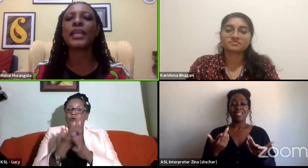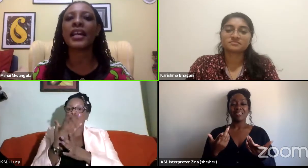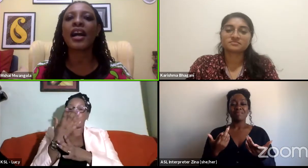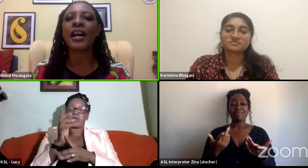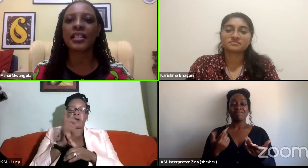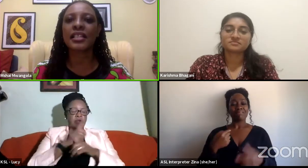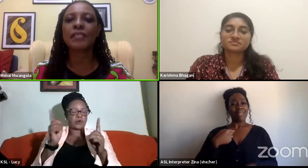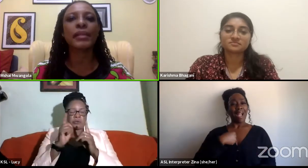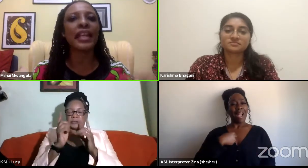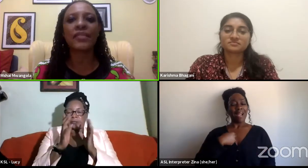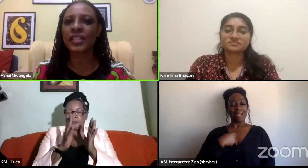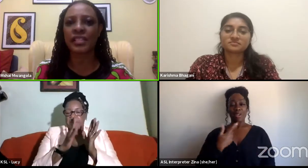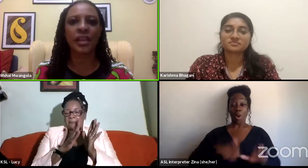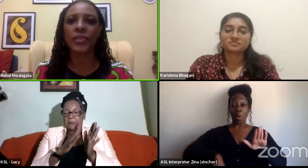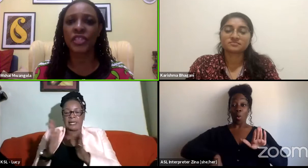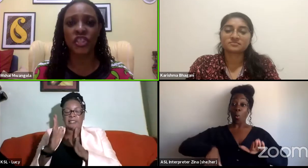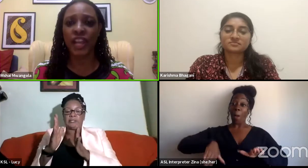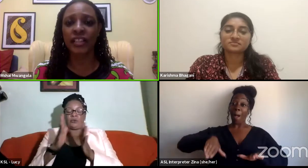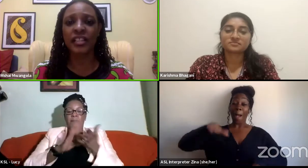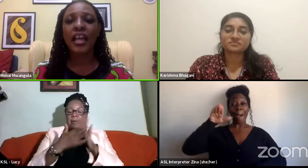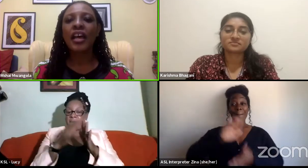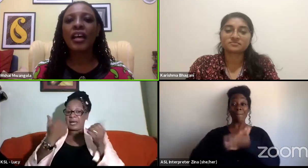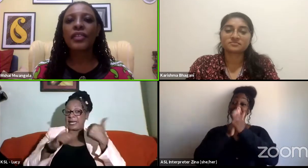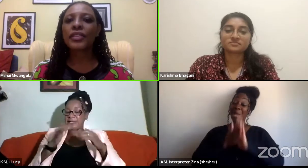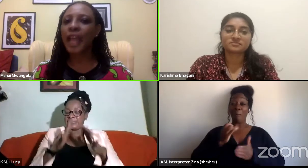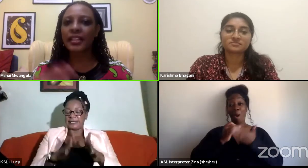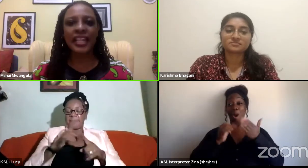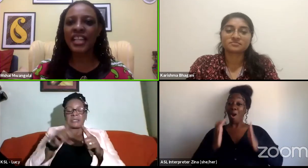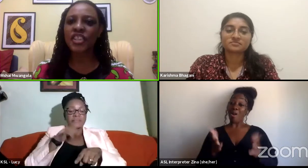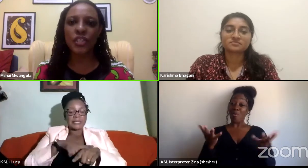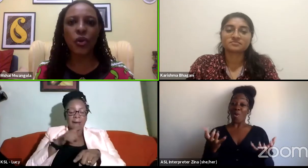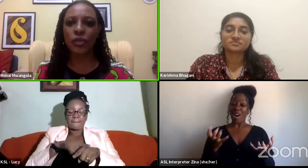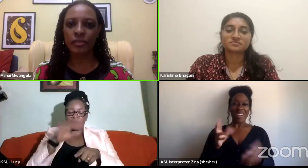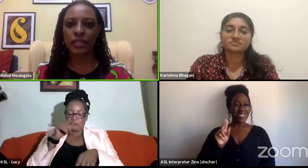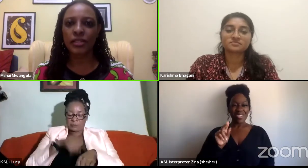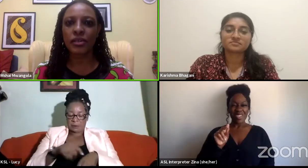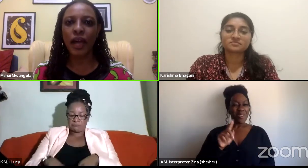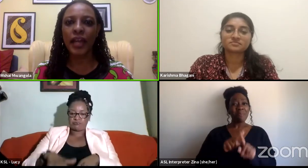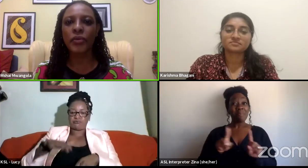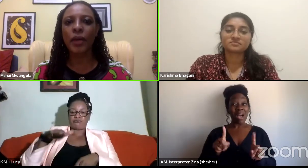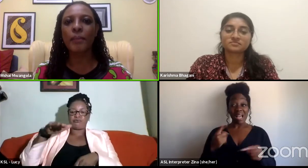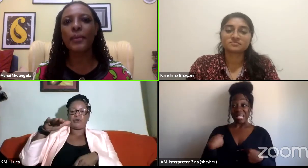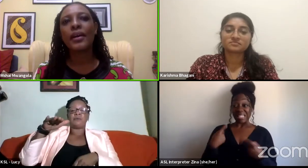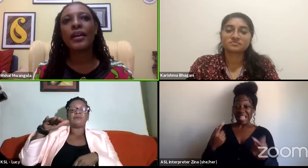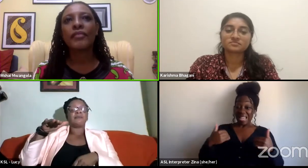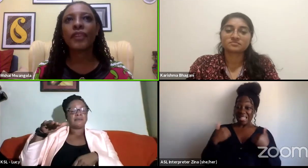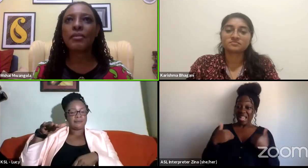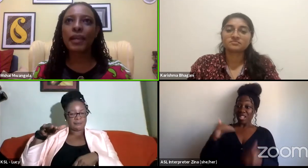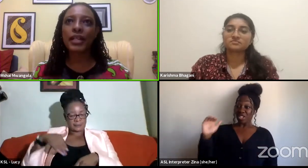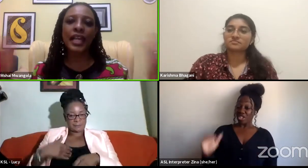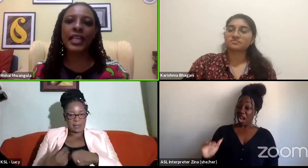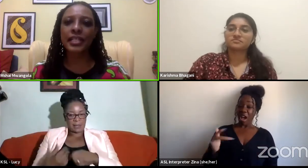being an artist, but ever since I was a child that it has just called me. So I grew up very much, I guess,